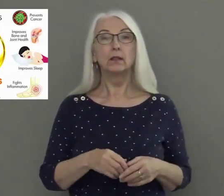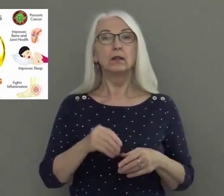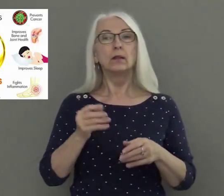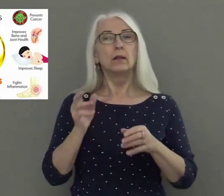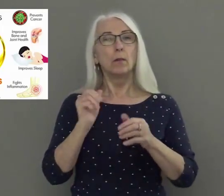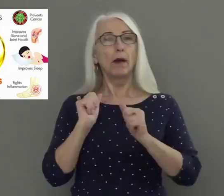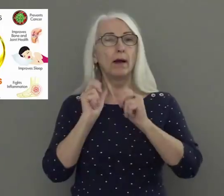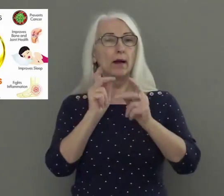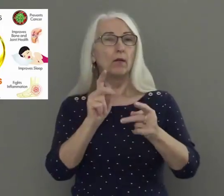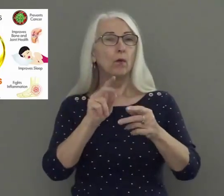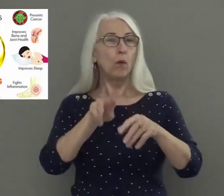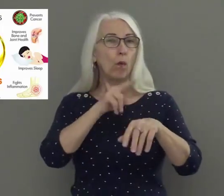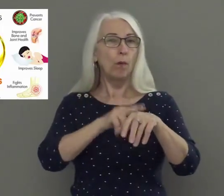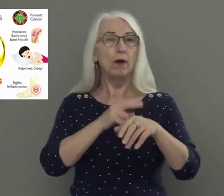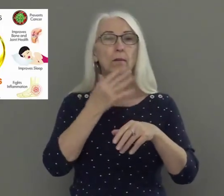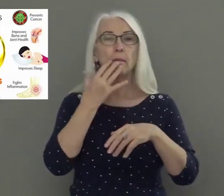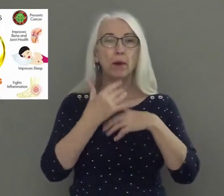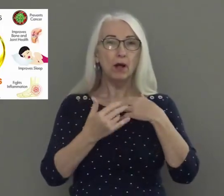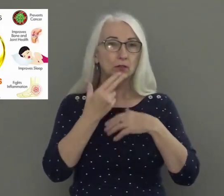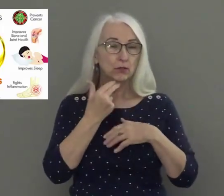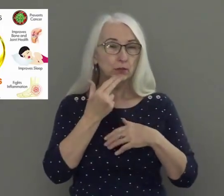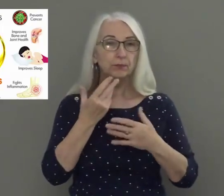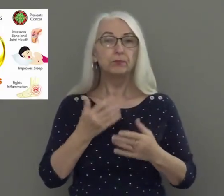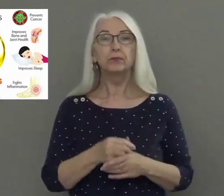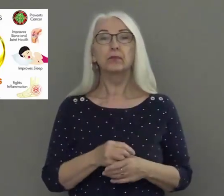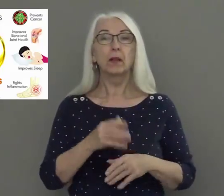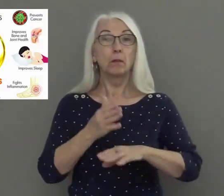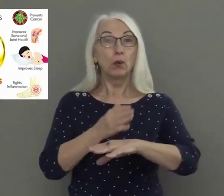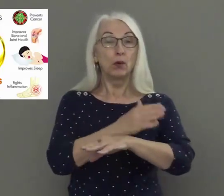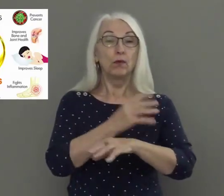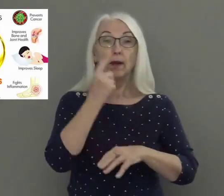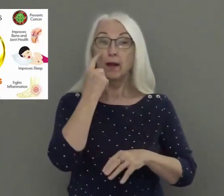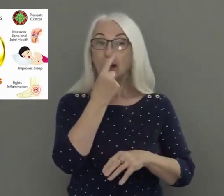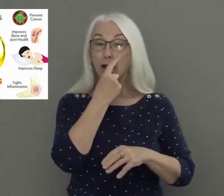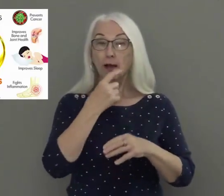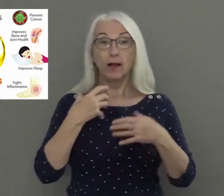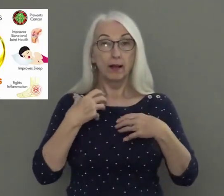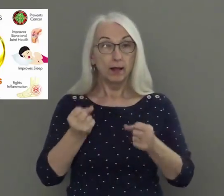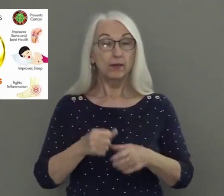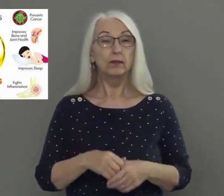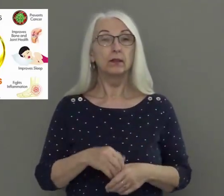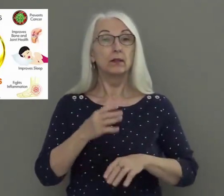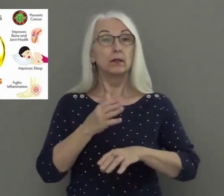> Contributes to normal blood sugar > Improves eye health